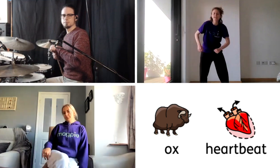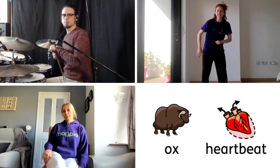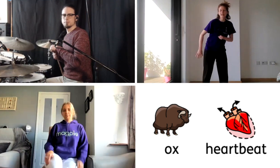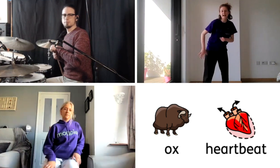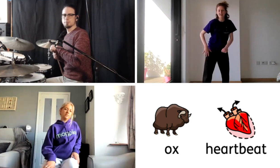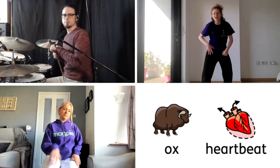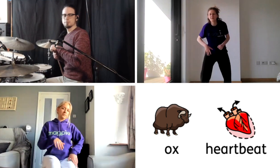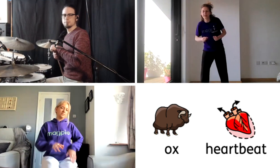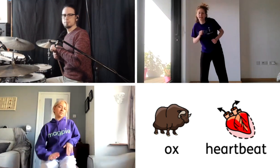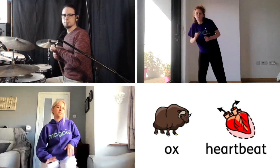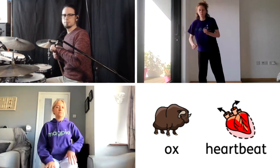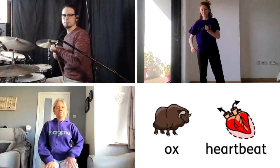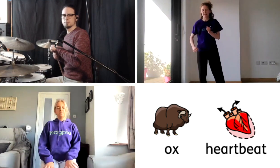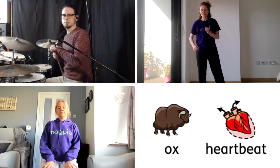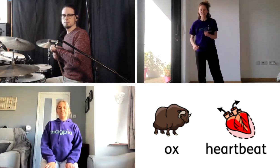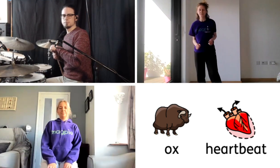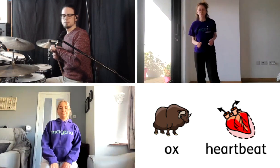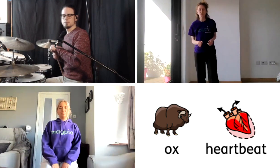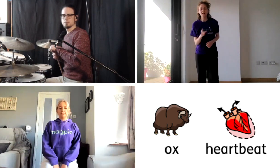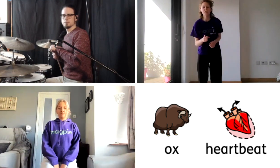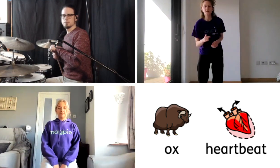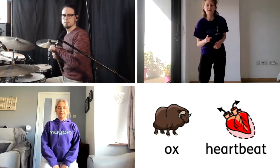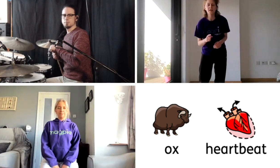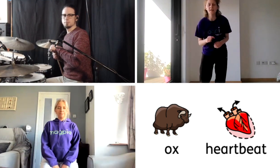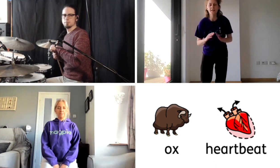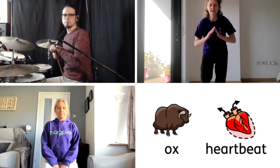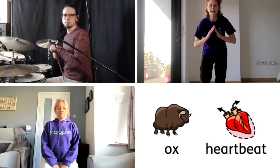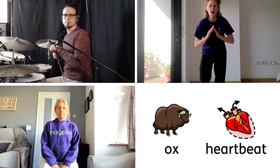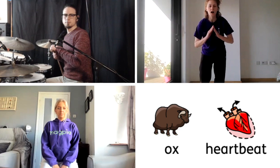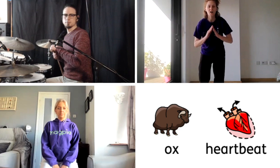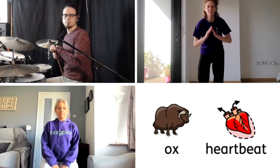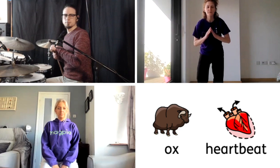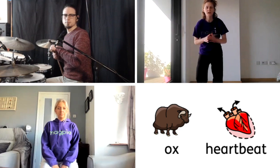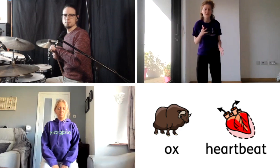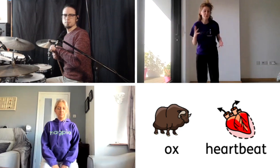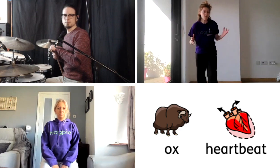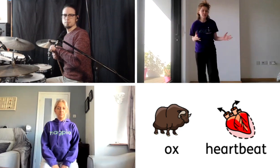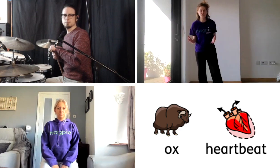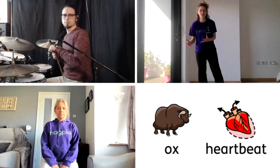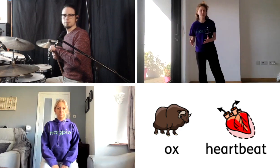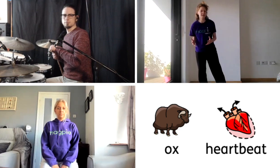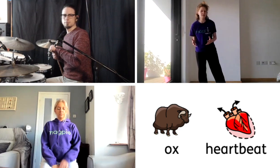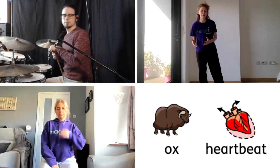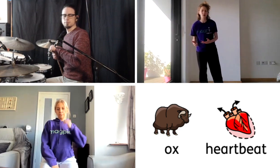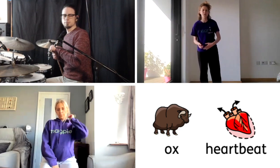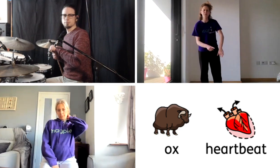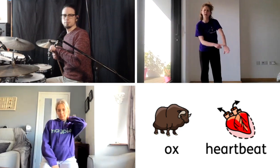to catch every little beat so you can decide at home and you might want to do a mix of both maybe